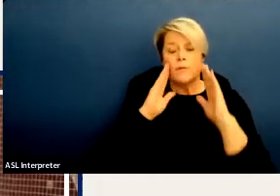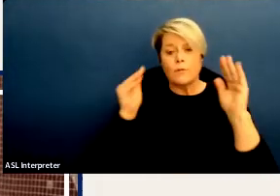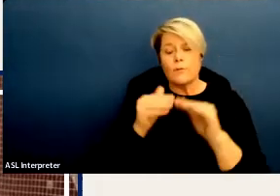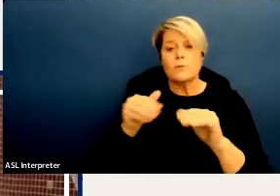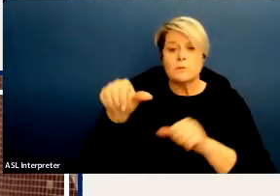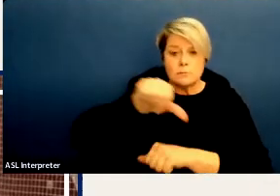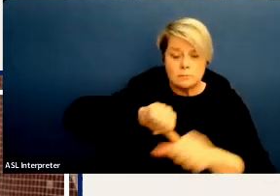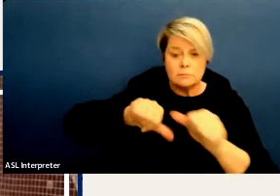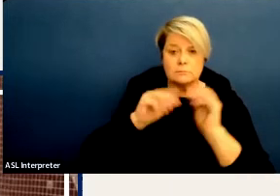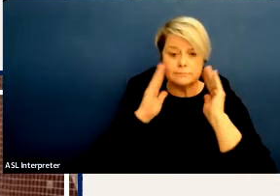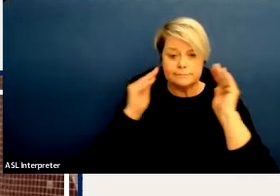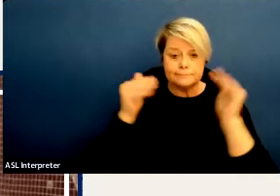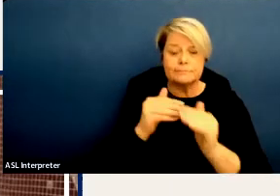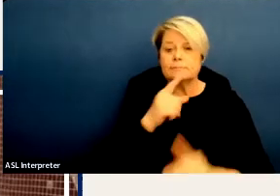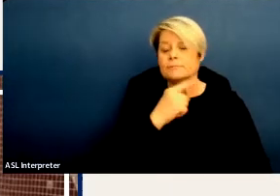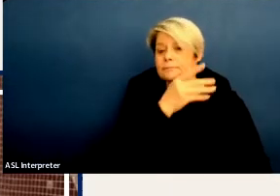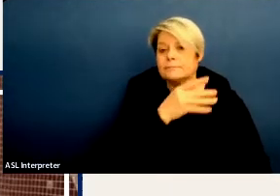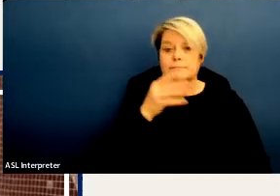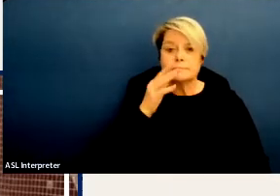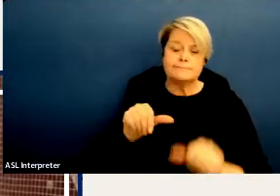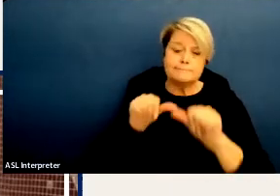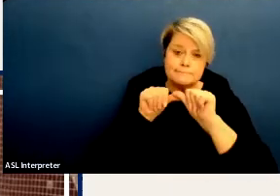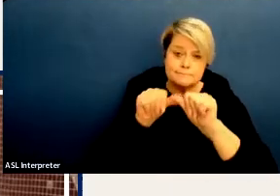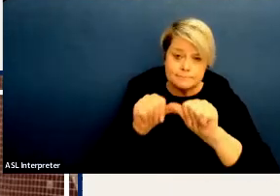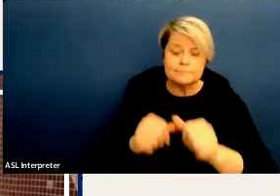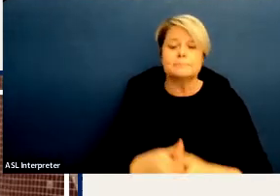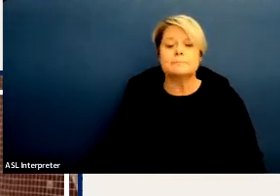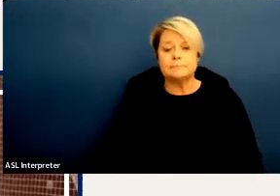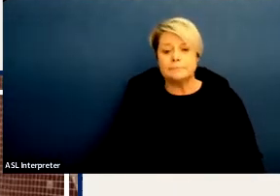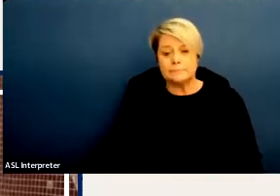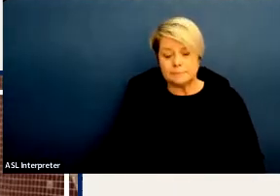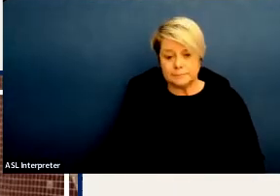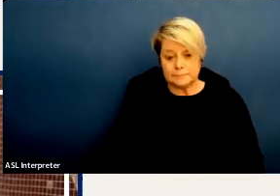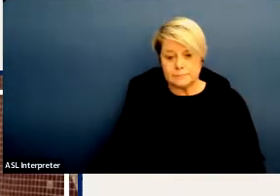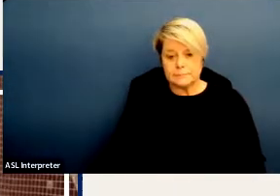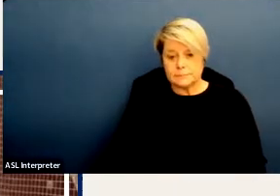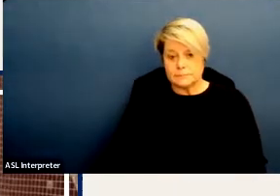U.S. and abroad as well as providing standards and certifications to farms and business who focus on